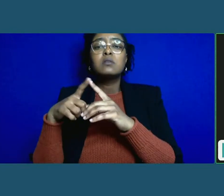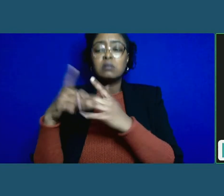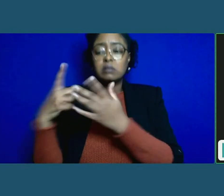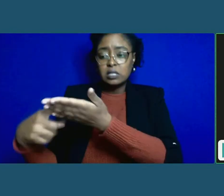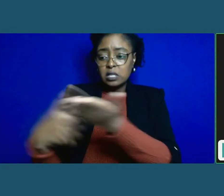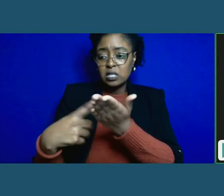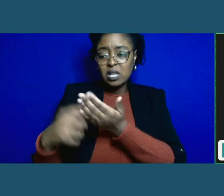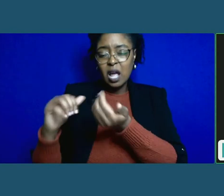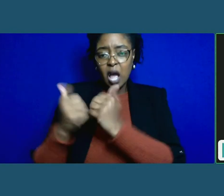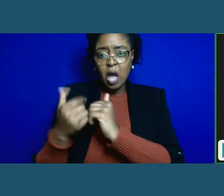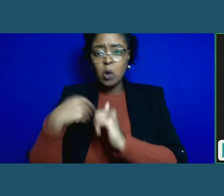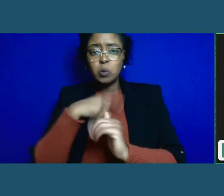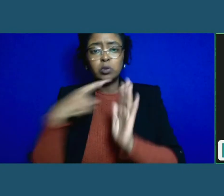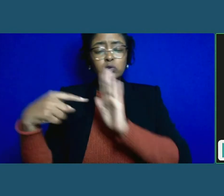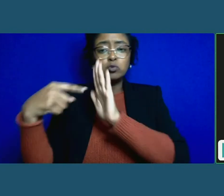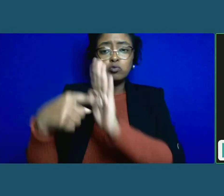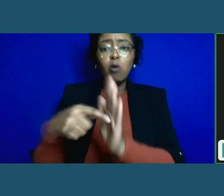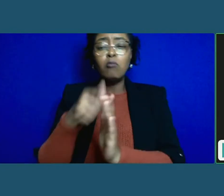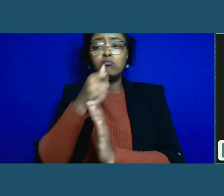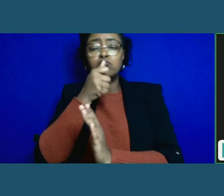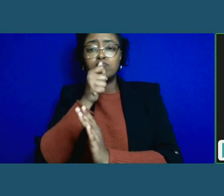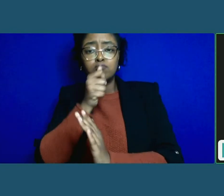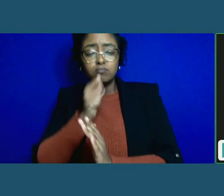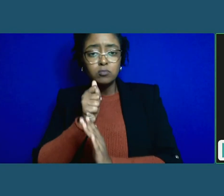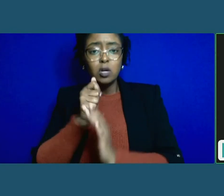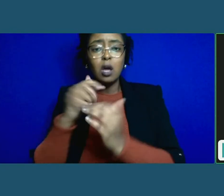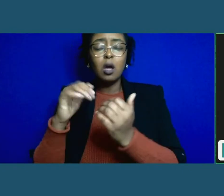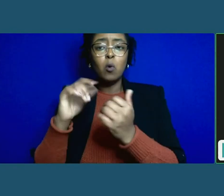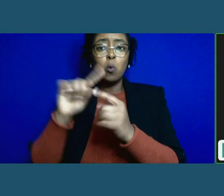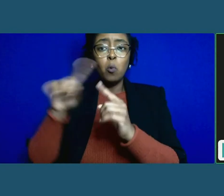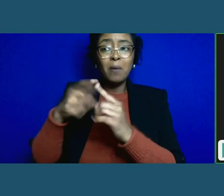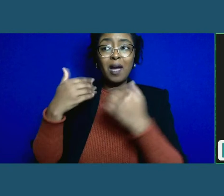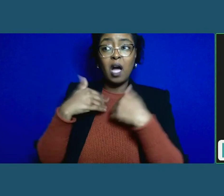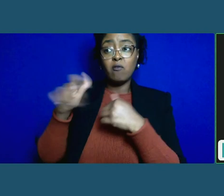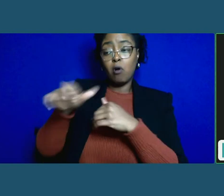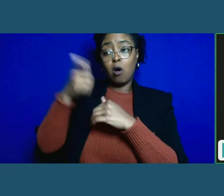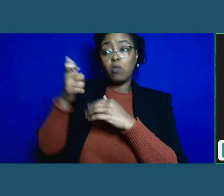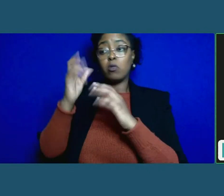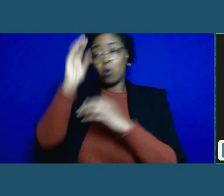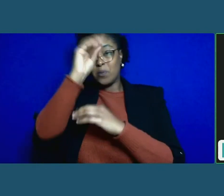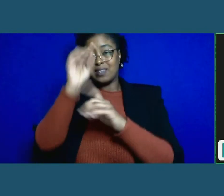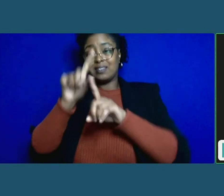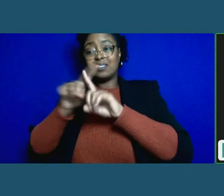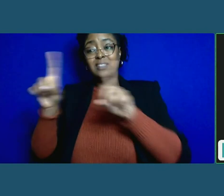overall in conversations and how we exercise tolerance to